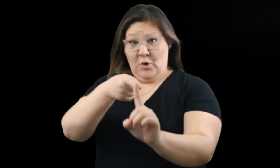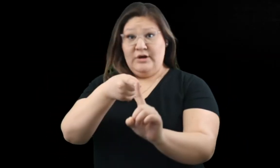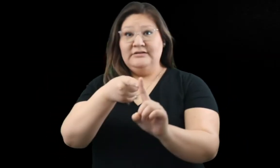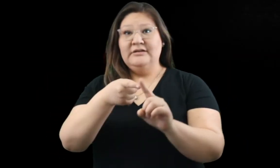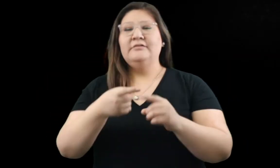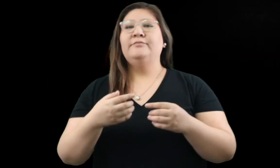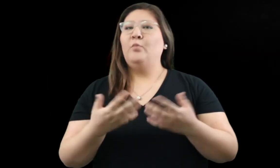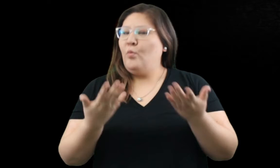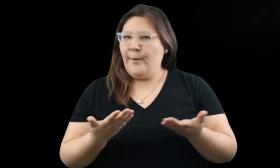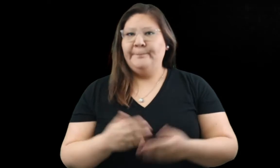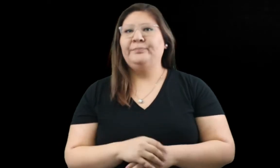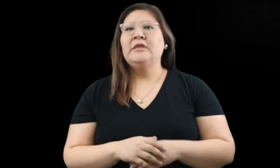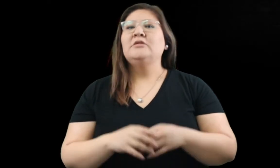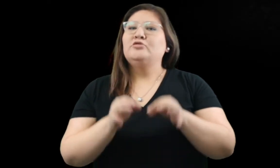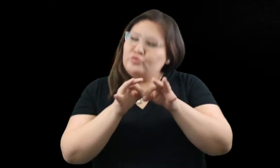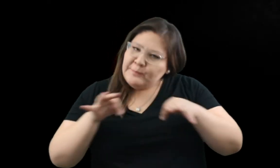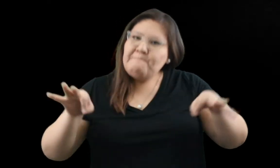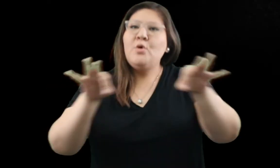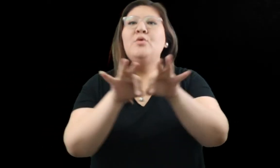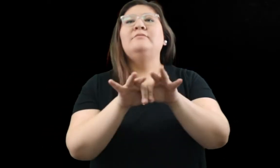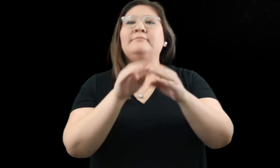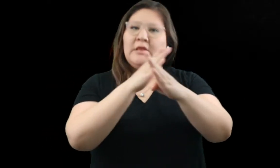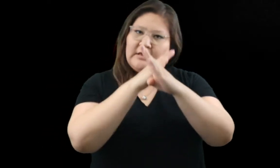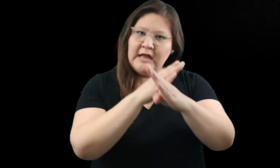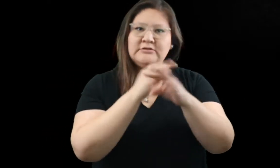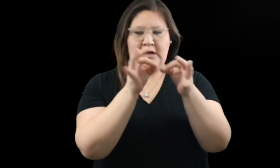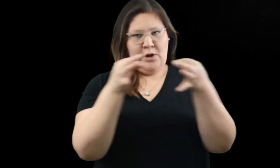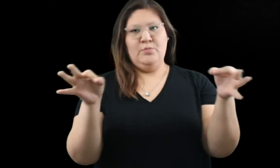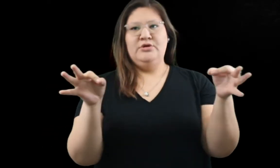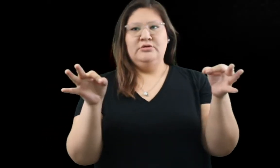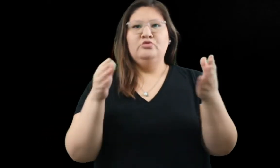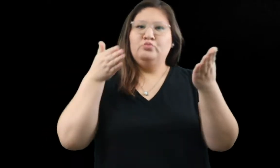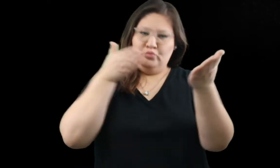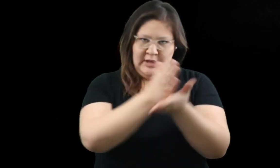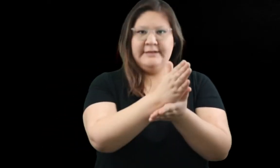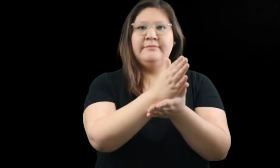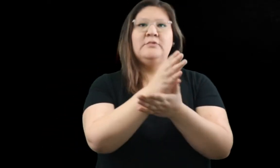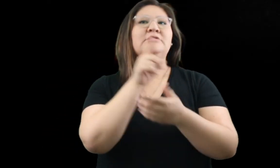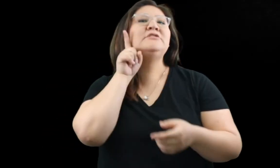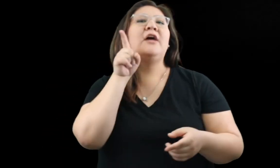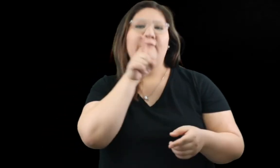The moral of the story is that barriers prevent deaf children their language rights.